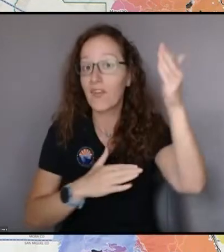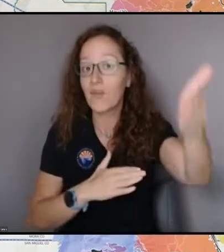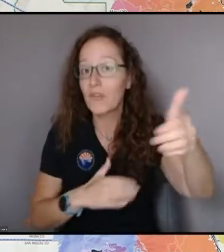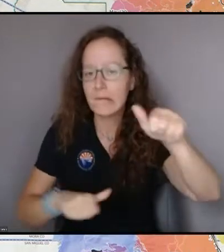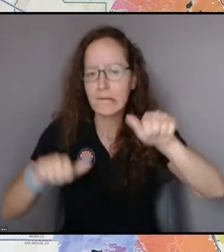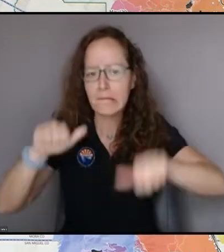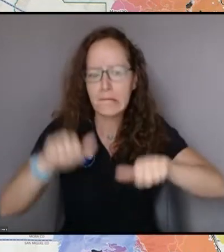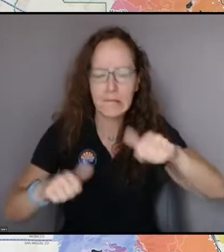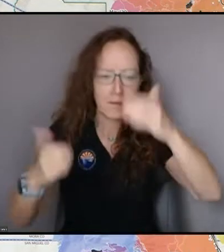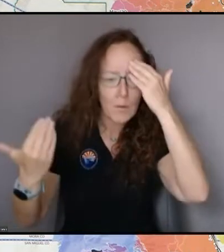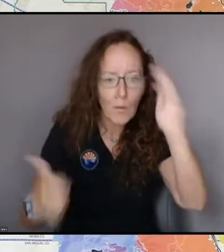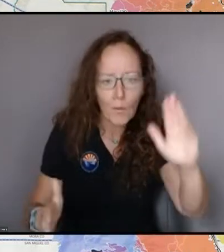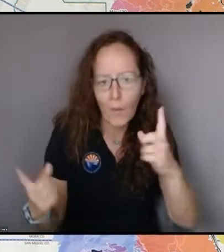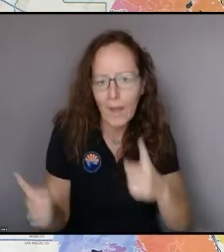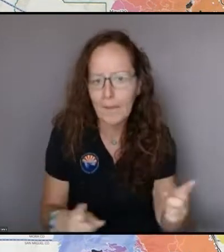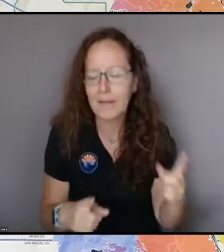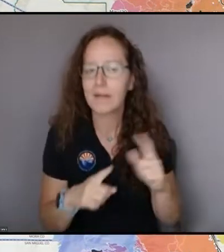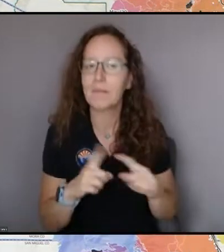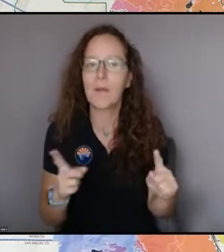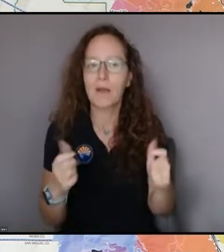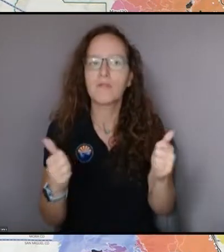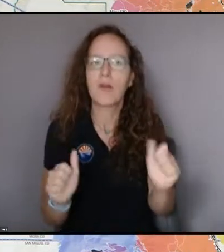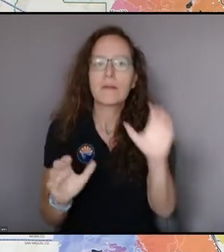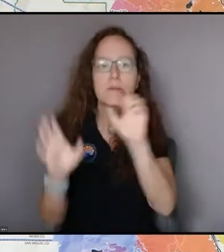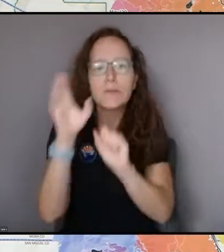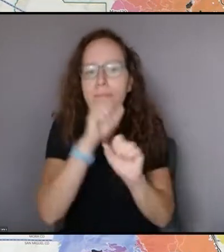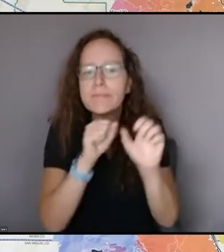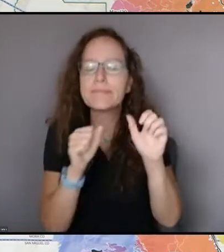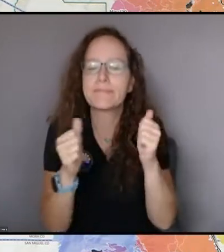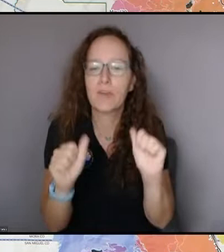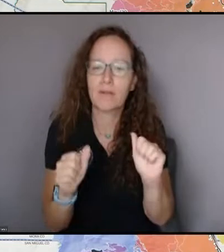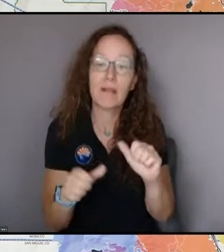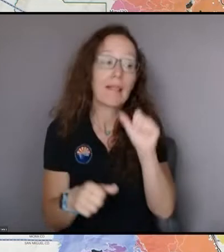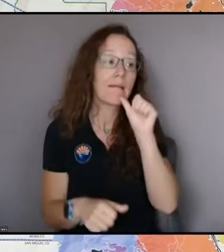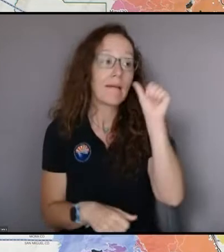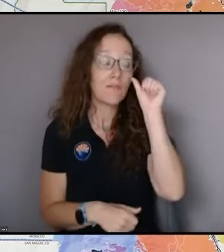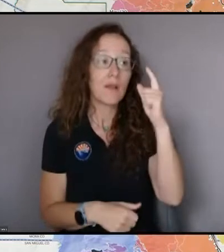there was going to be flooding in in Mora. And fortunately there